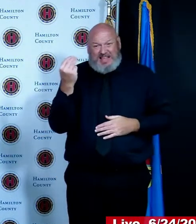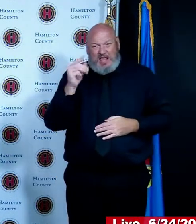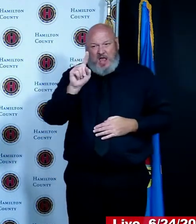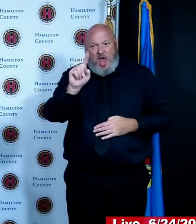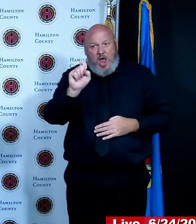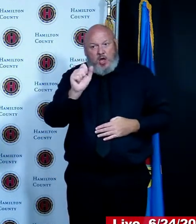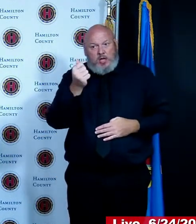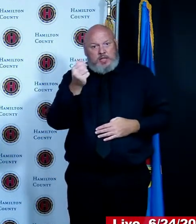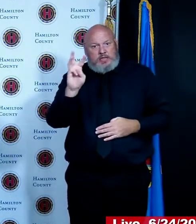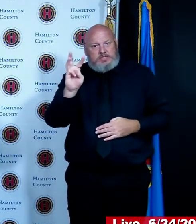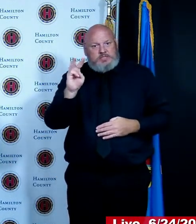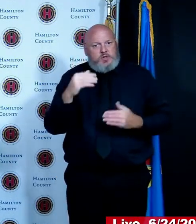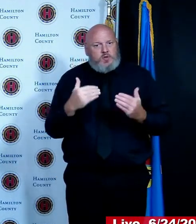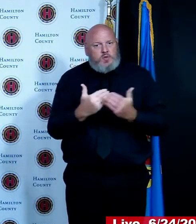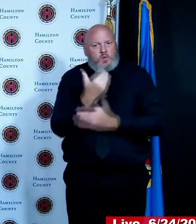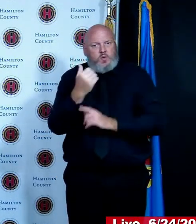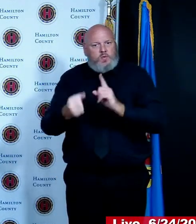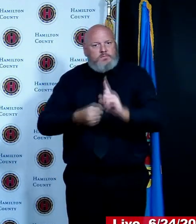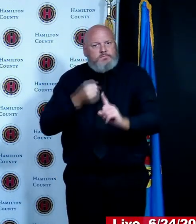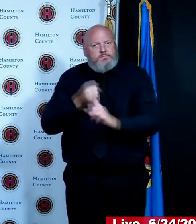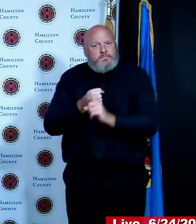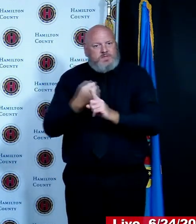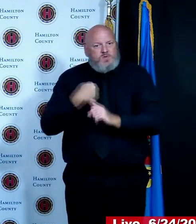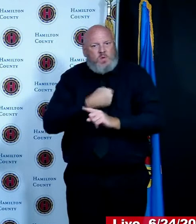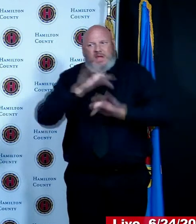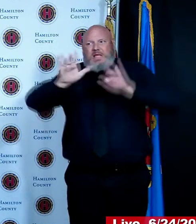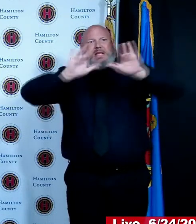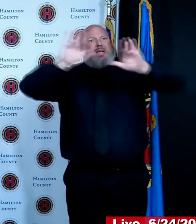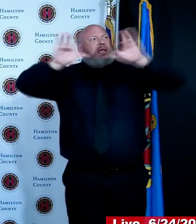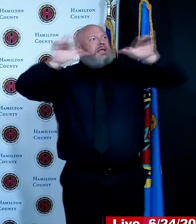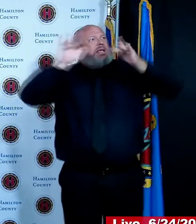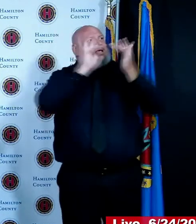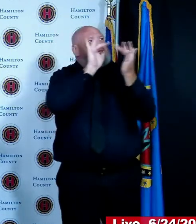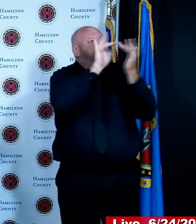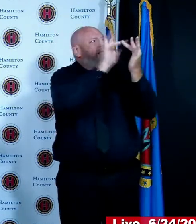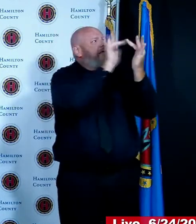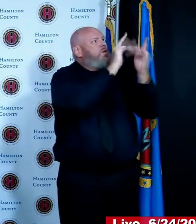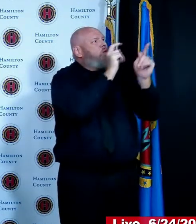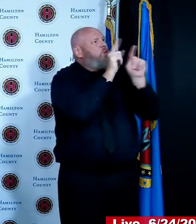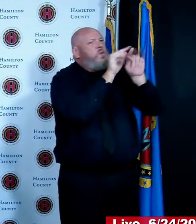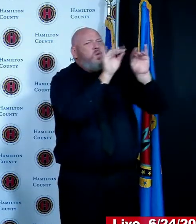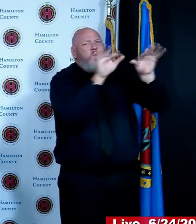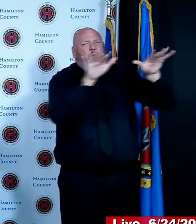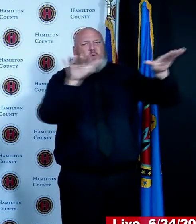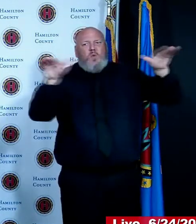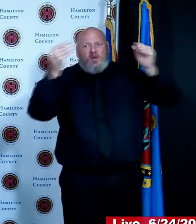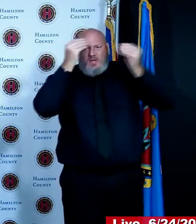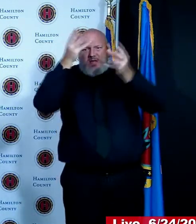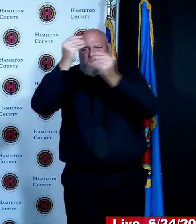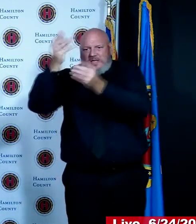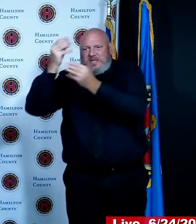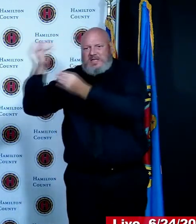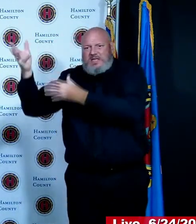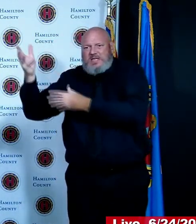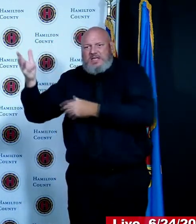they're able to reach these individuals and appropriate and appropriately isolate them it's important to note that some of this